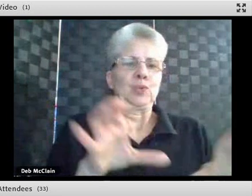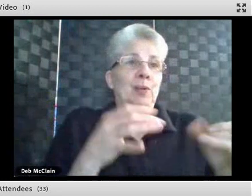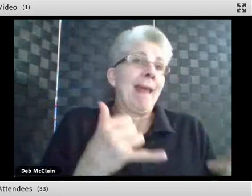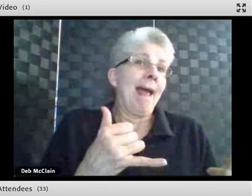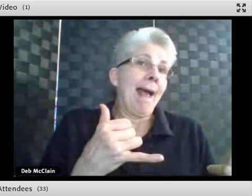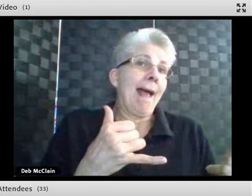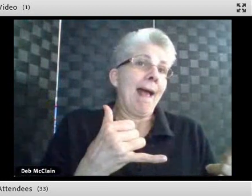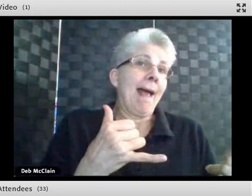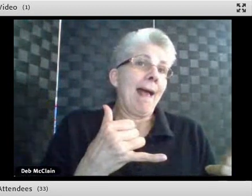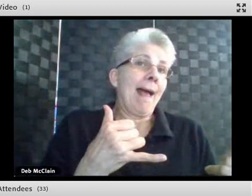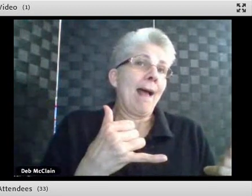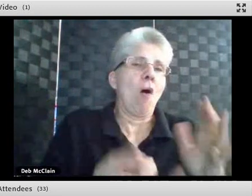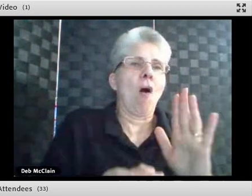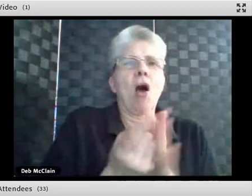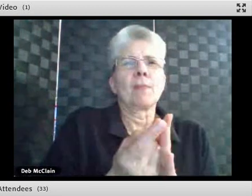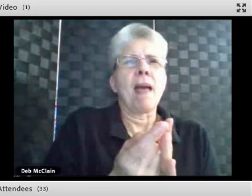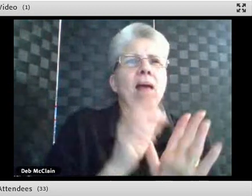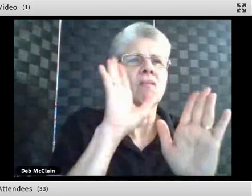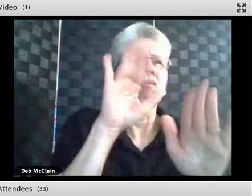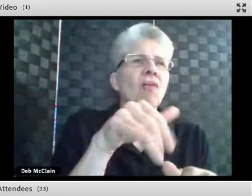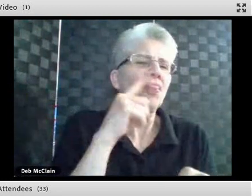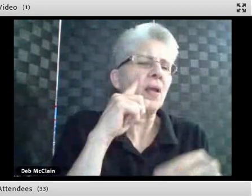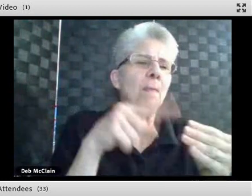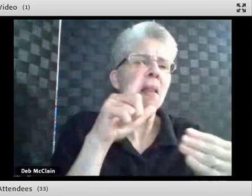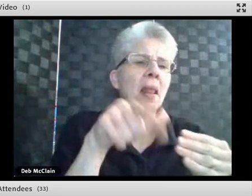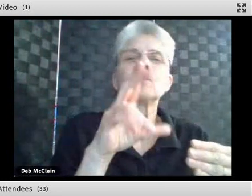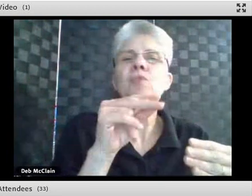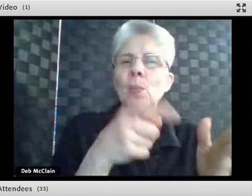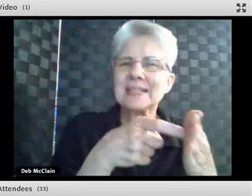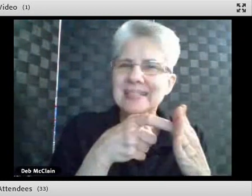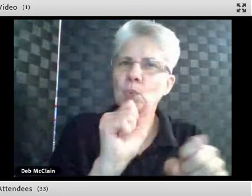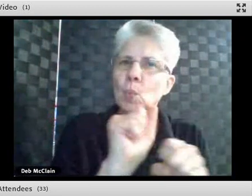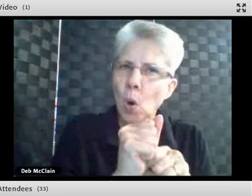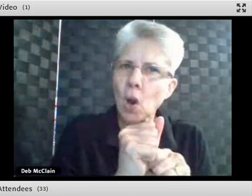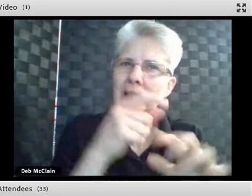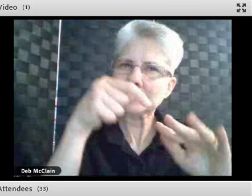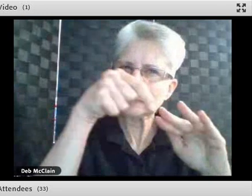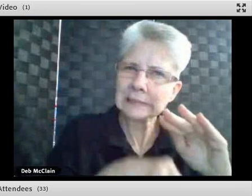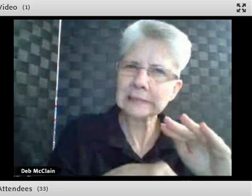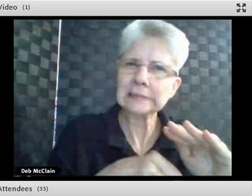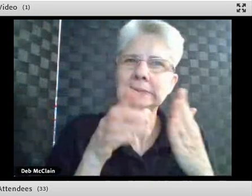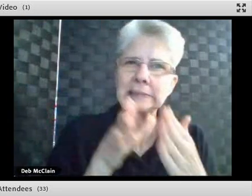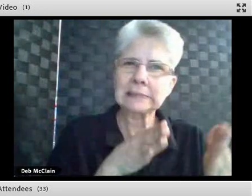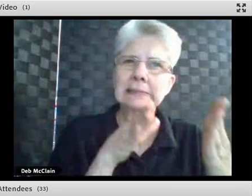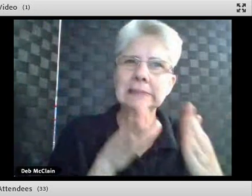and sort of put on automatic and never think about again. This really takes a lot of work and time and resources